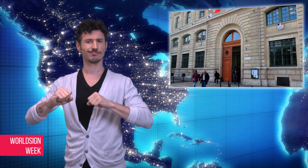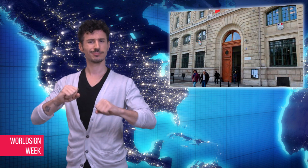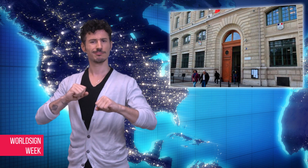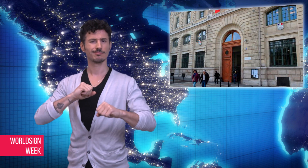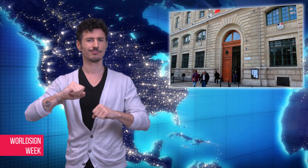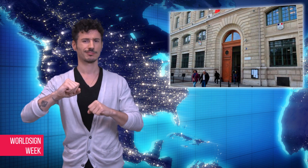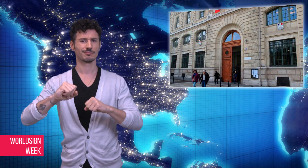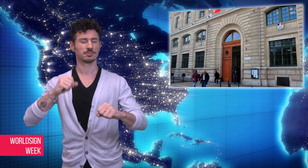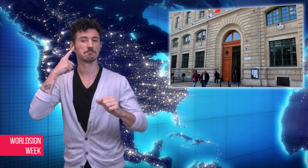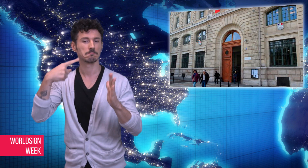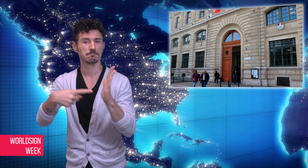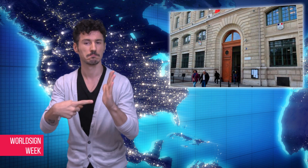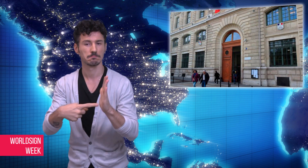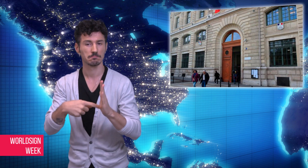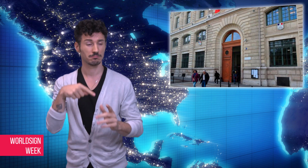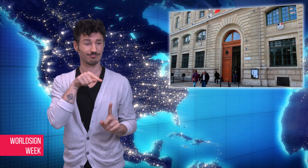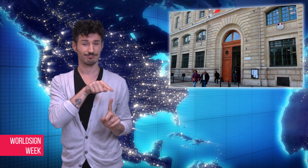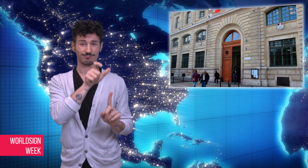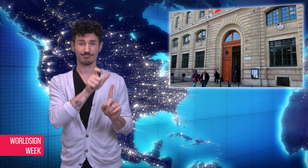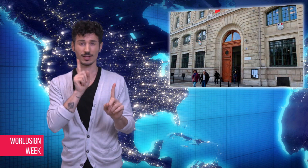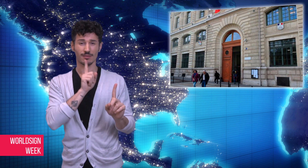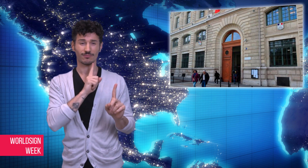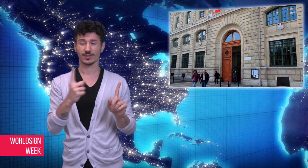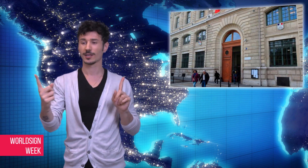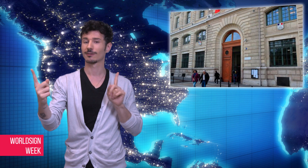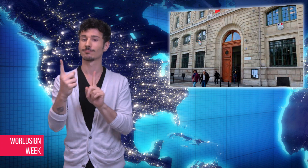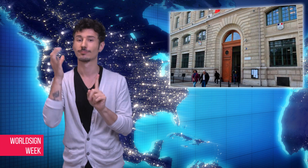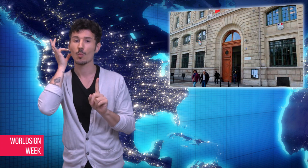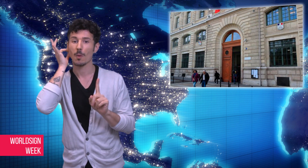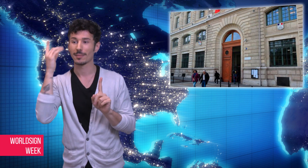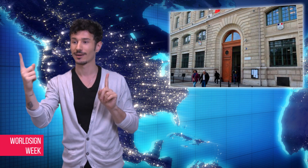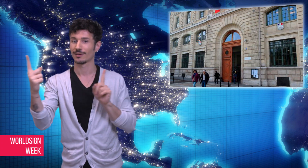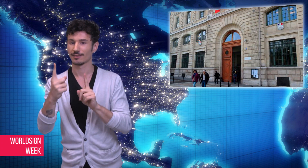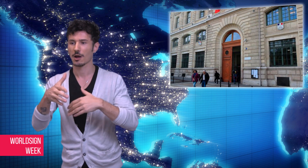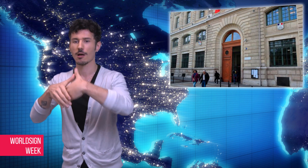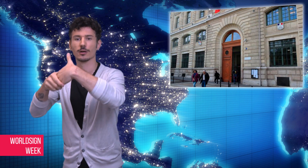For instance, he refused to shake hands with women.